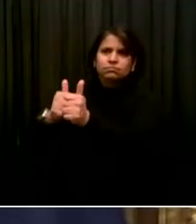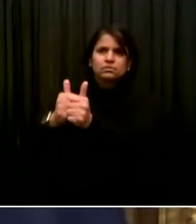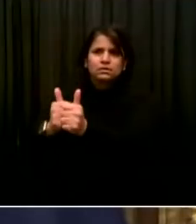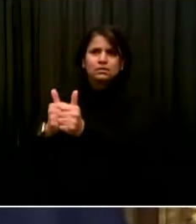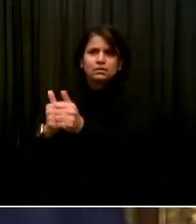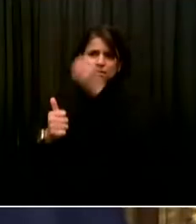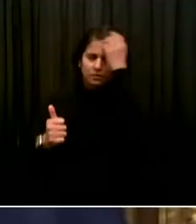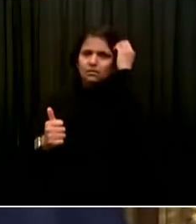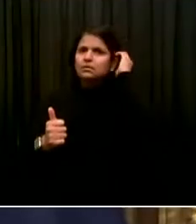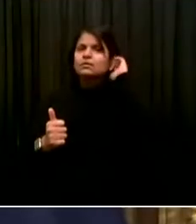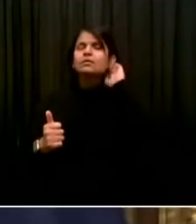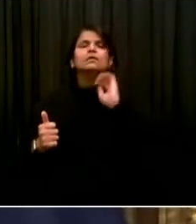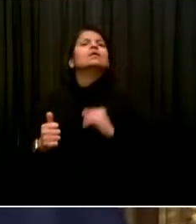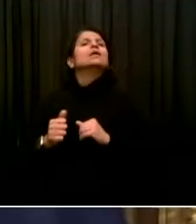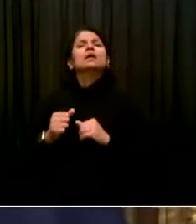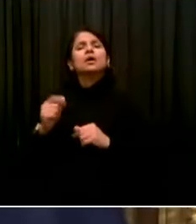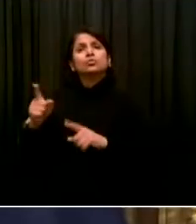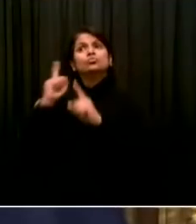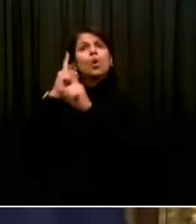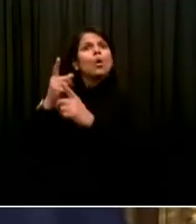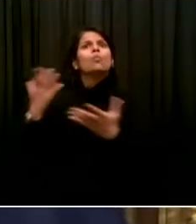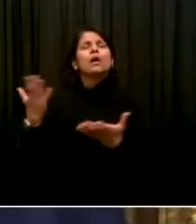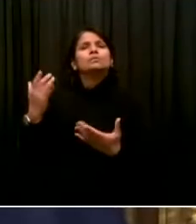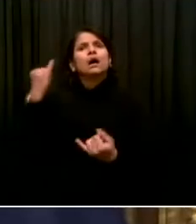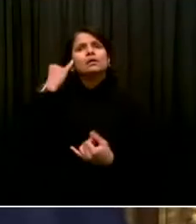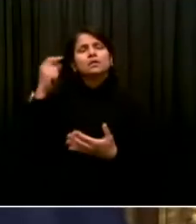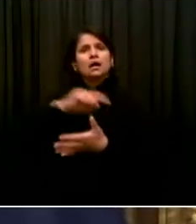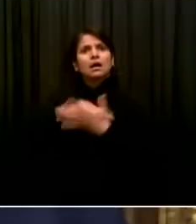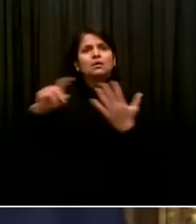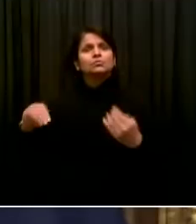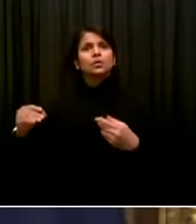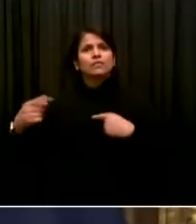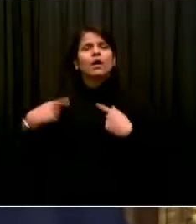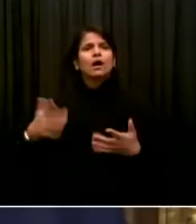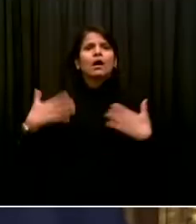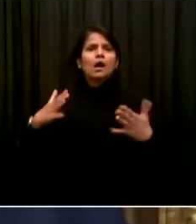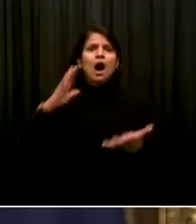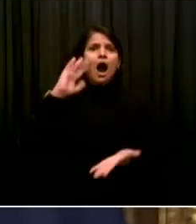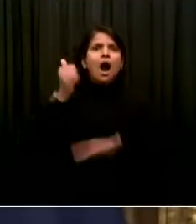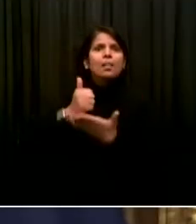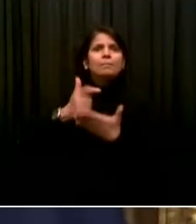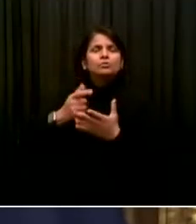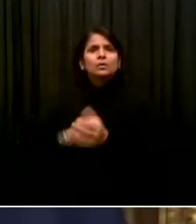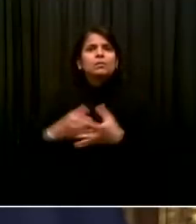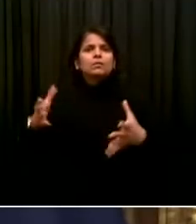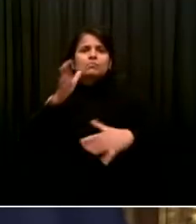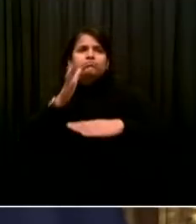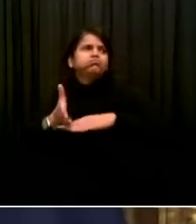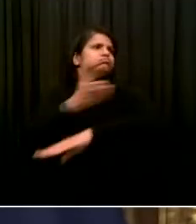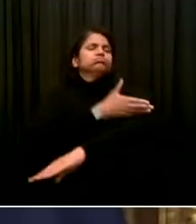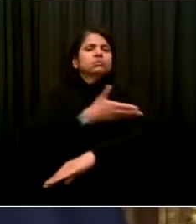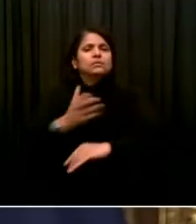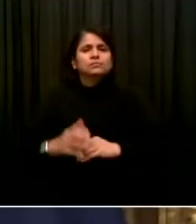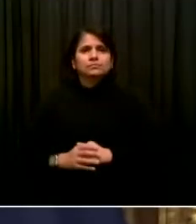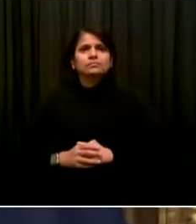HAVE SPENOK OF SO FAR WILL MAKE A DIFFERENCE IN HOW WE KEEP OUR CITY SAFE FROM GUNS.